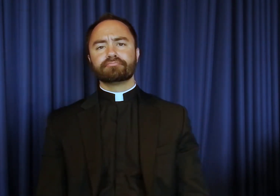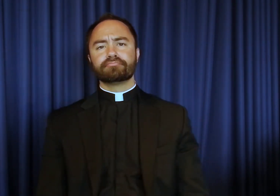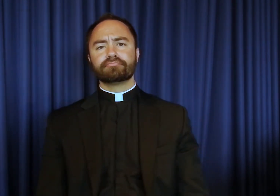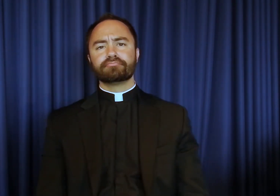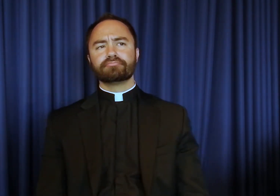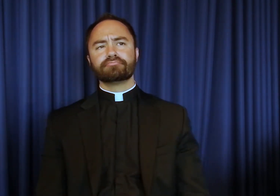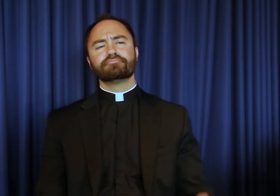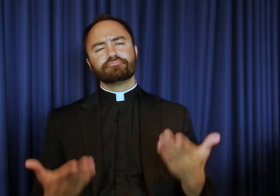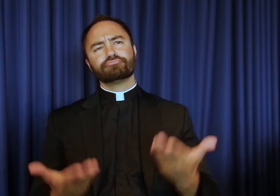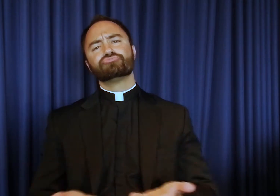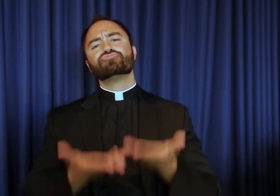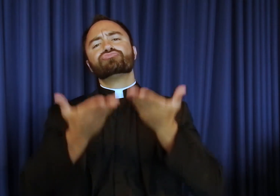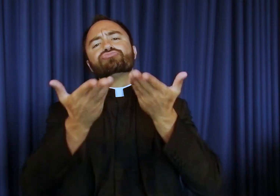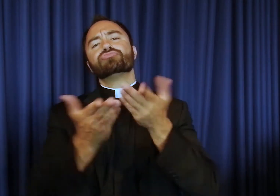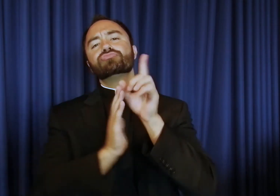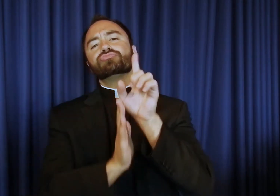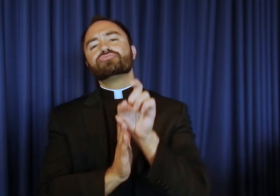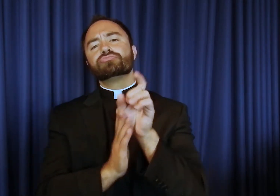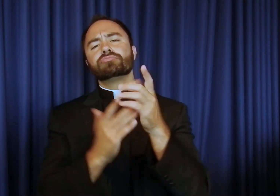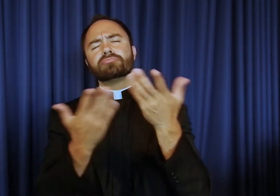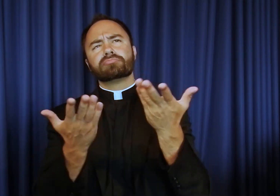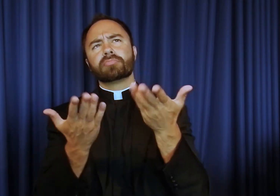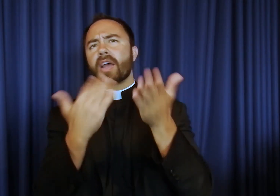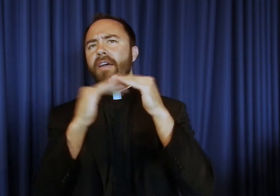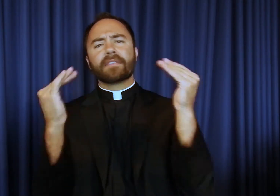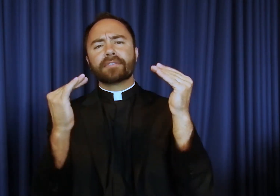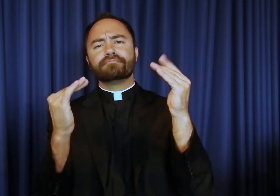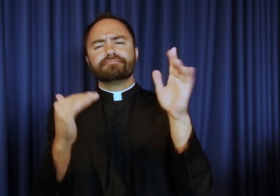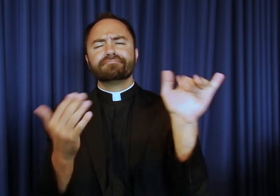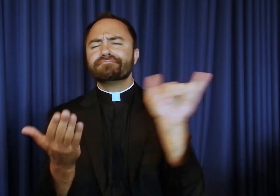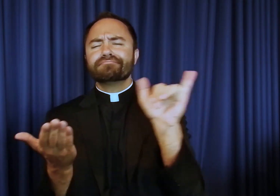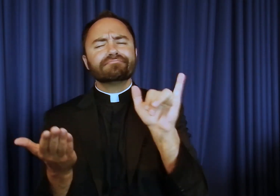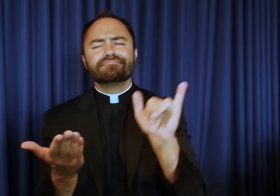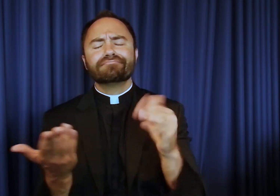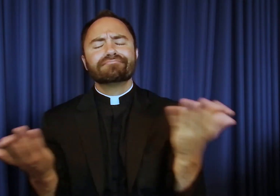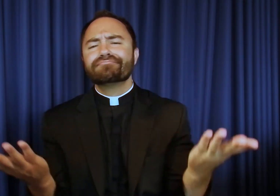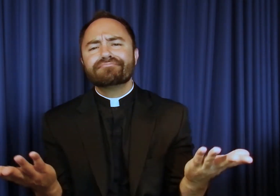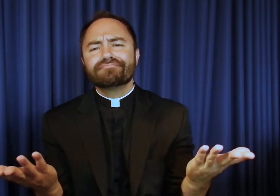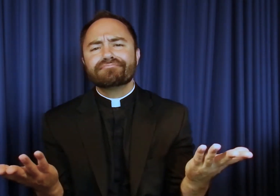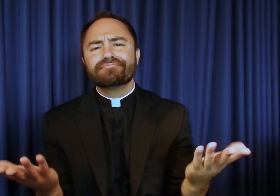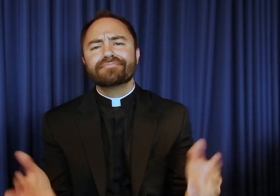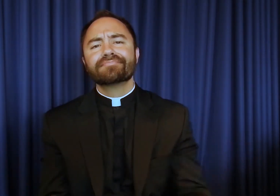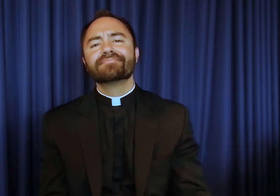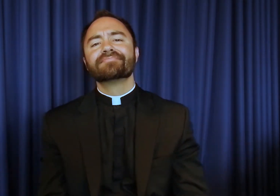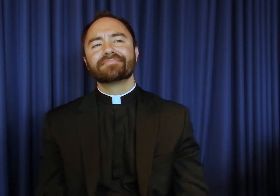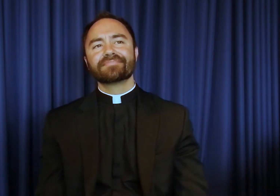of the Creed says I believe in the life of the world to come which begs the